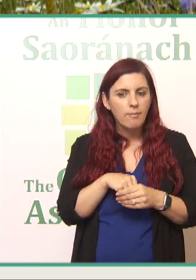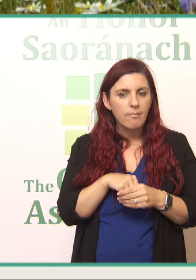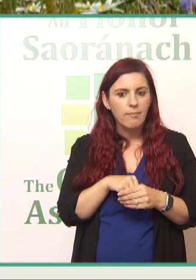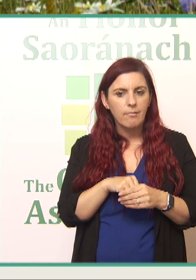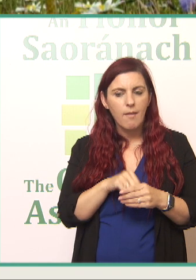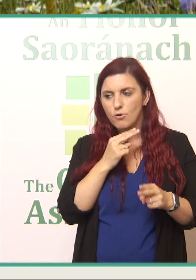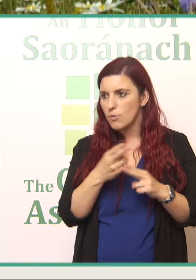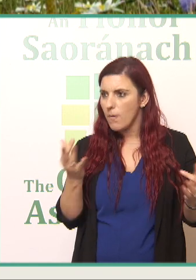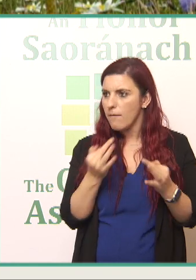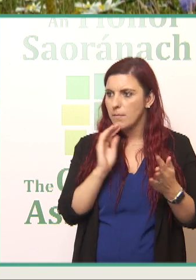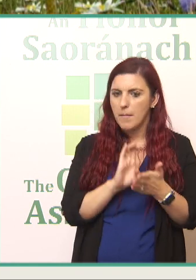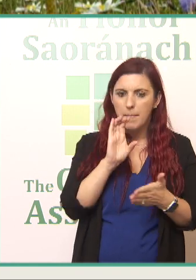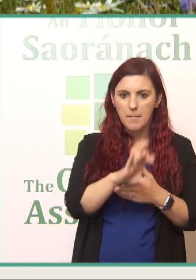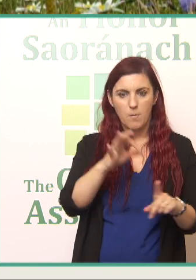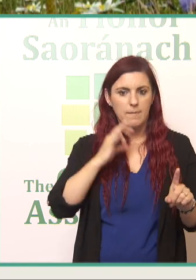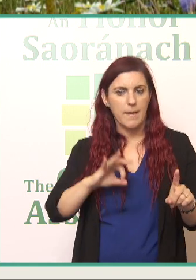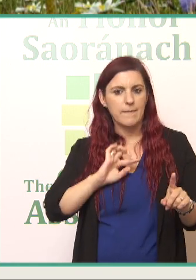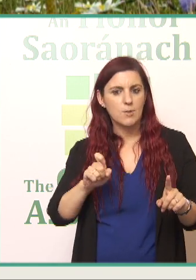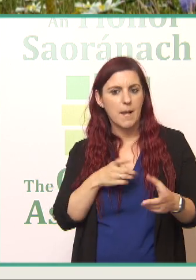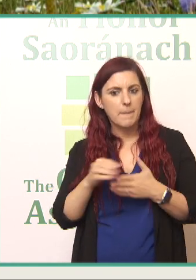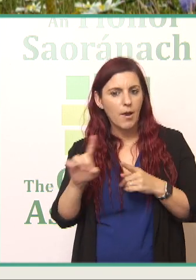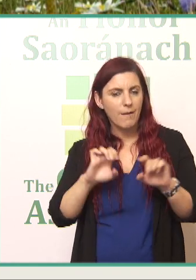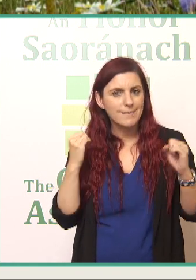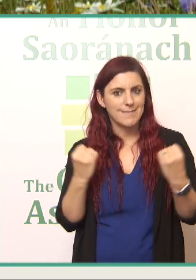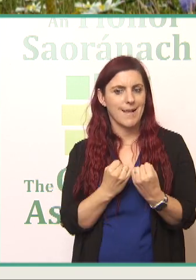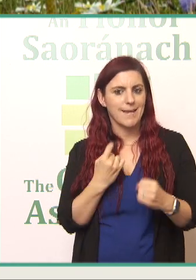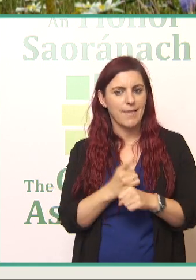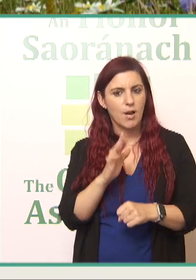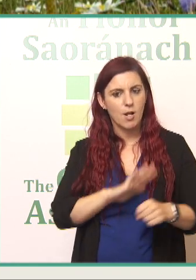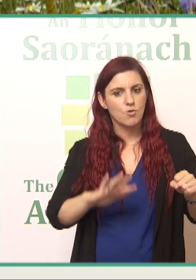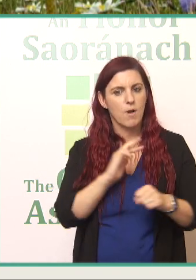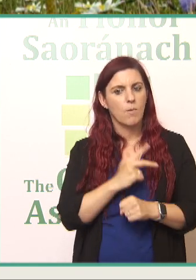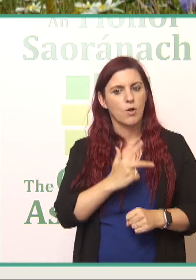paid but the benefits to the taxpayer to society have been put at Region to 33 million euros worth